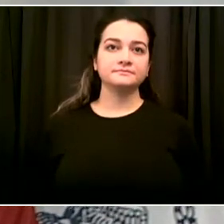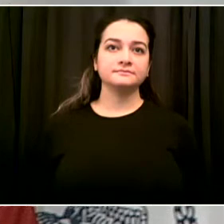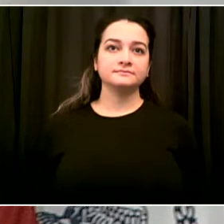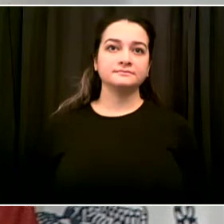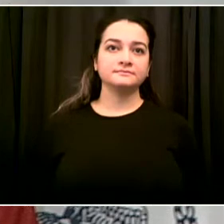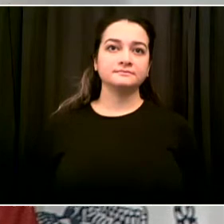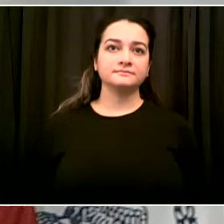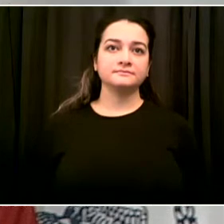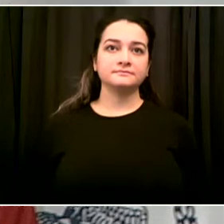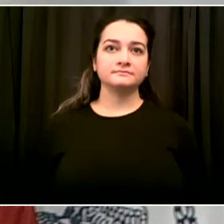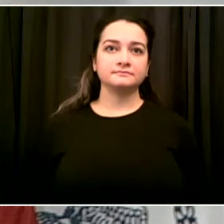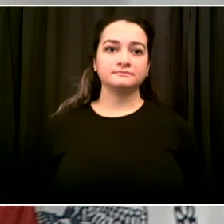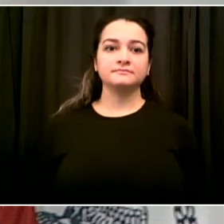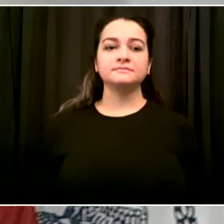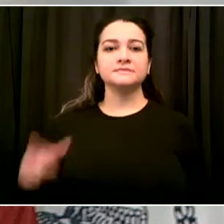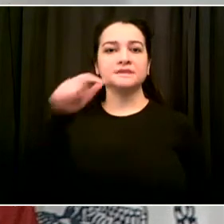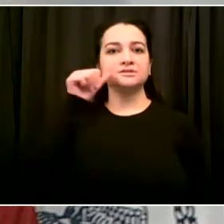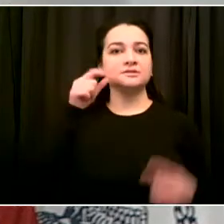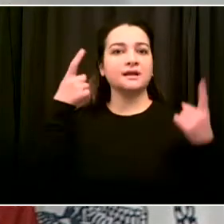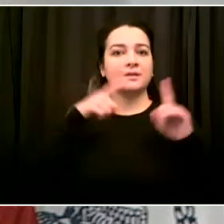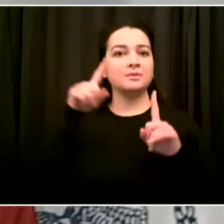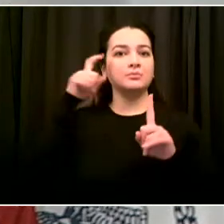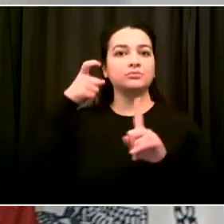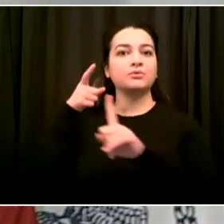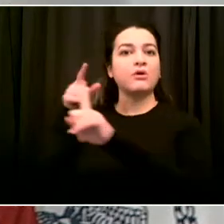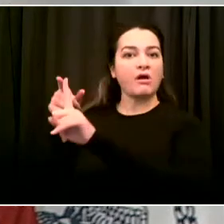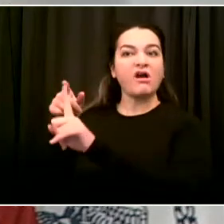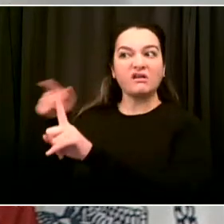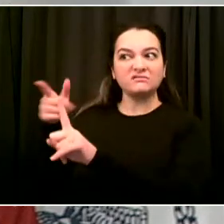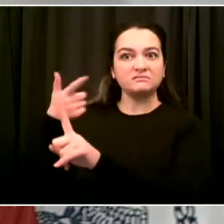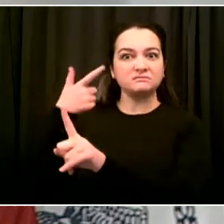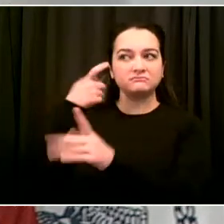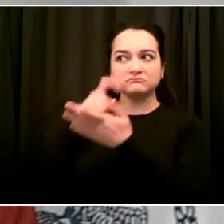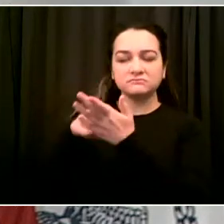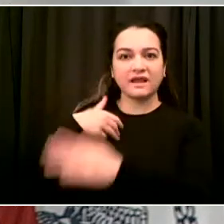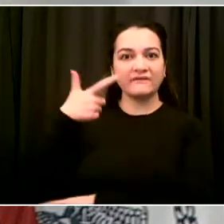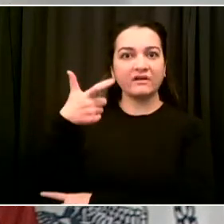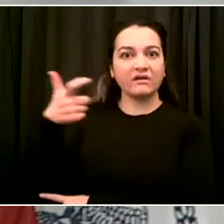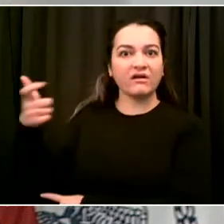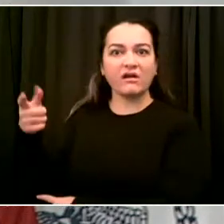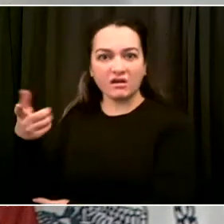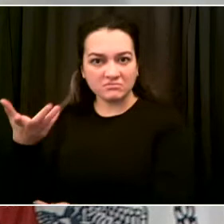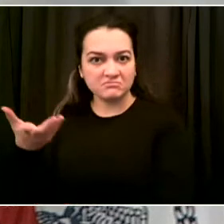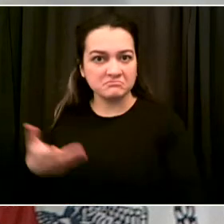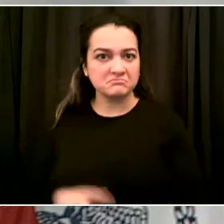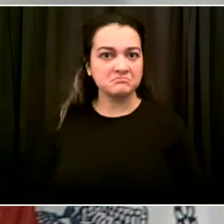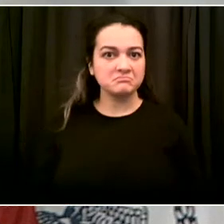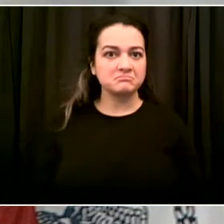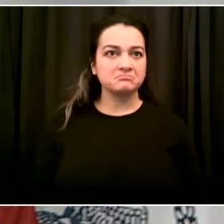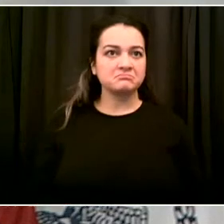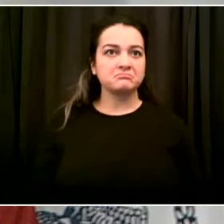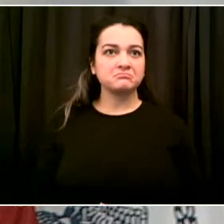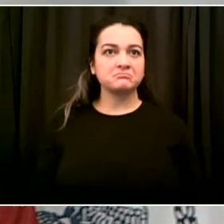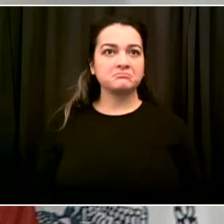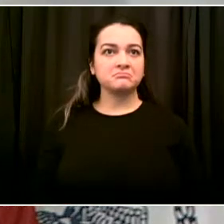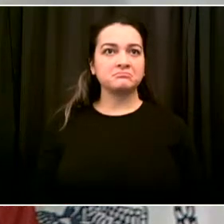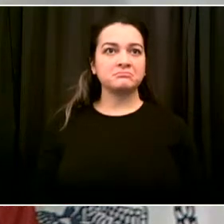FELLOW CITIZENS, PROTECTING NEW YYKEORRSRS, SHOT WHILE DOING IH